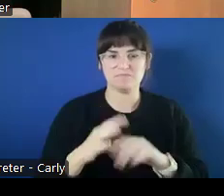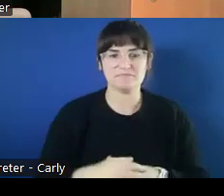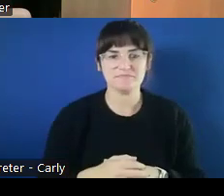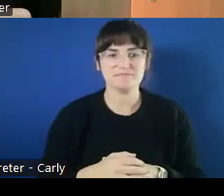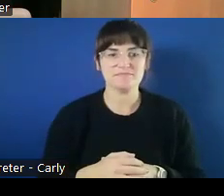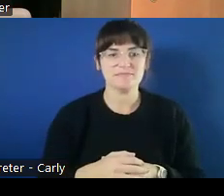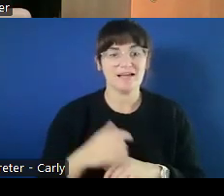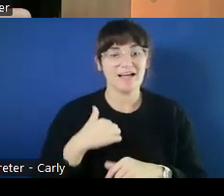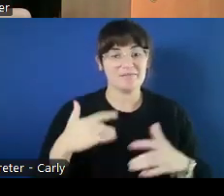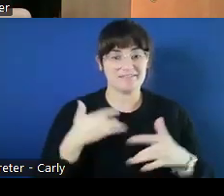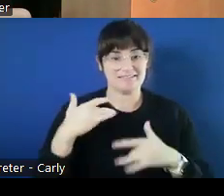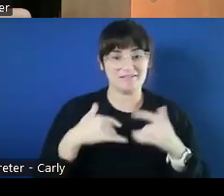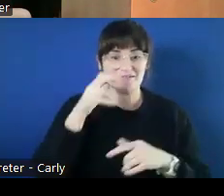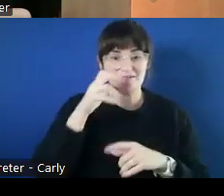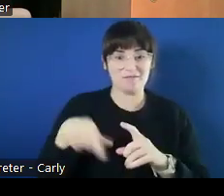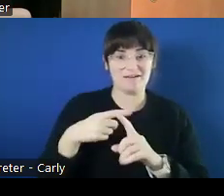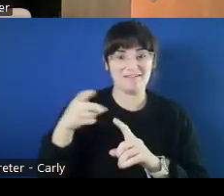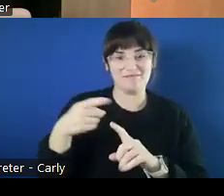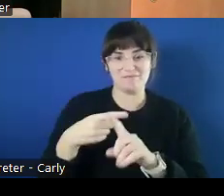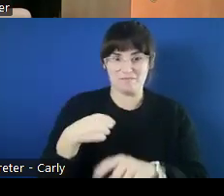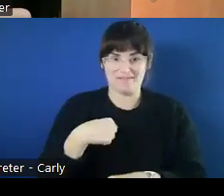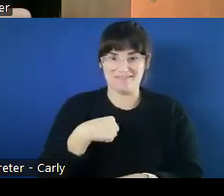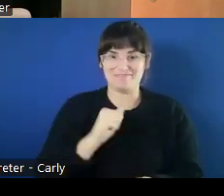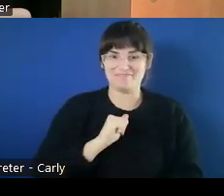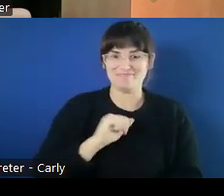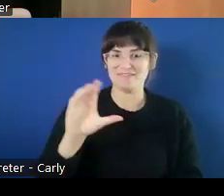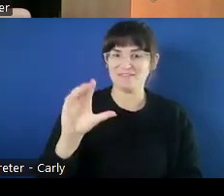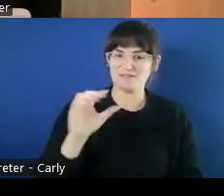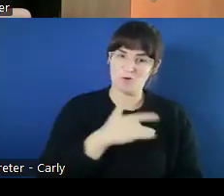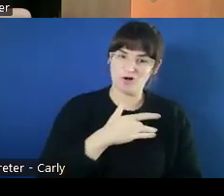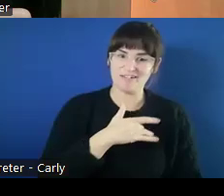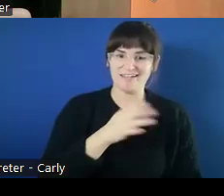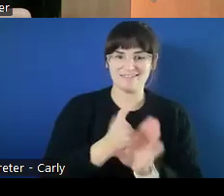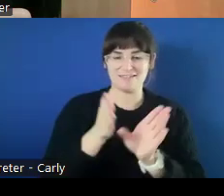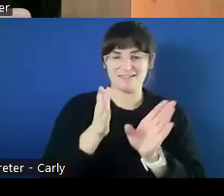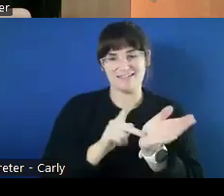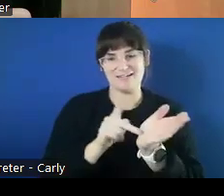also certain that these topics will have broad applicability to those of us working with patients